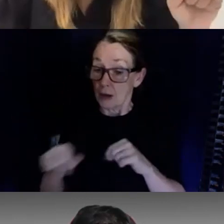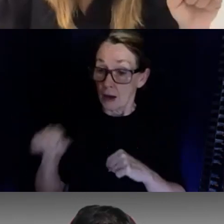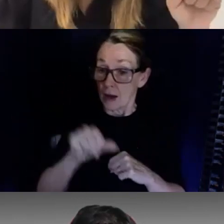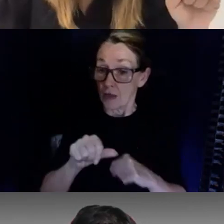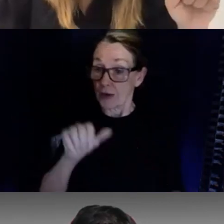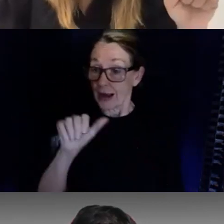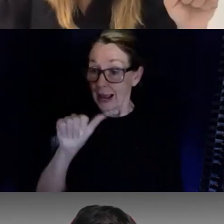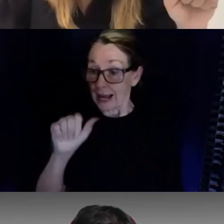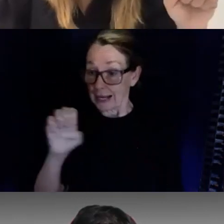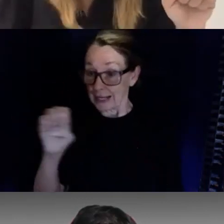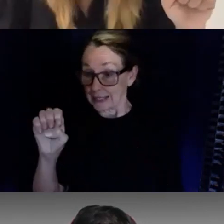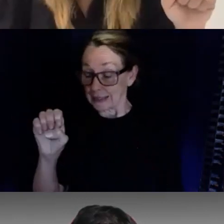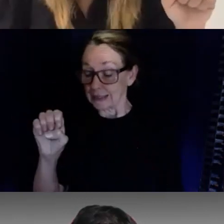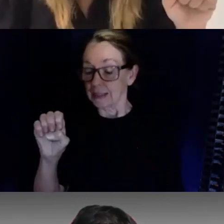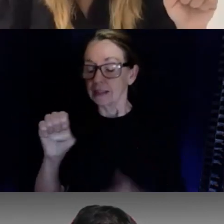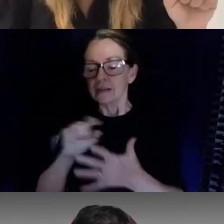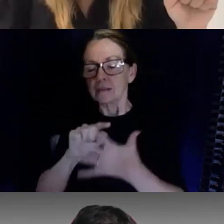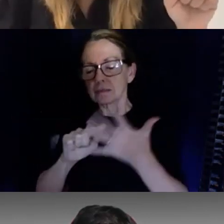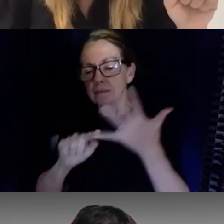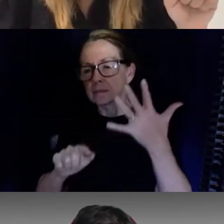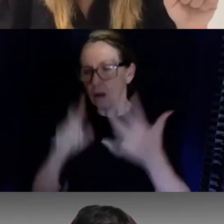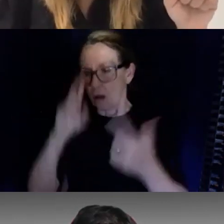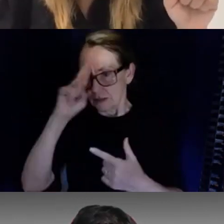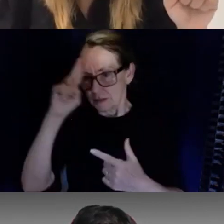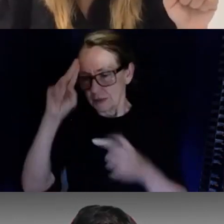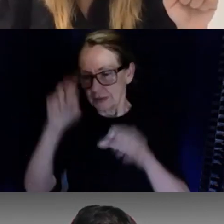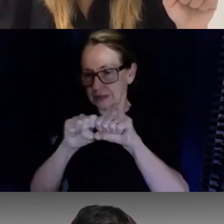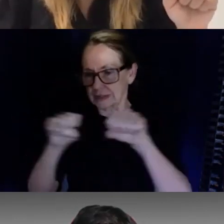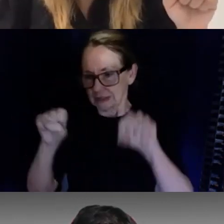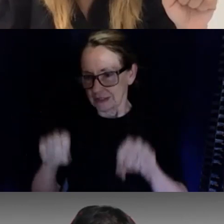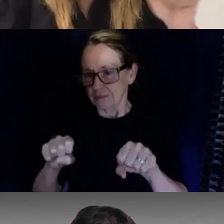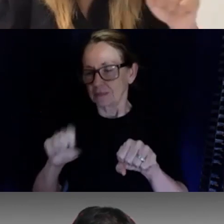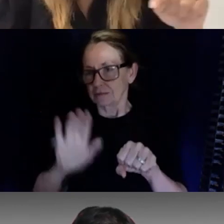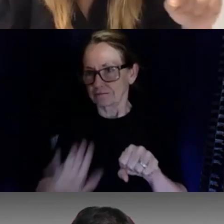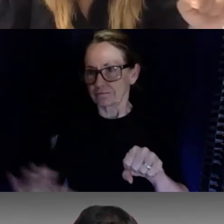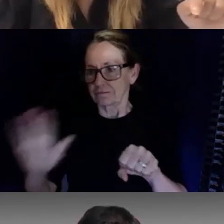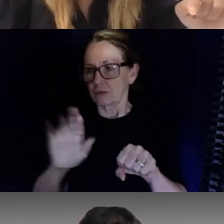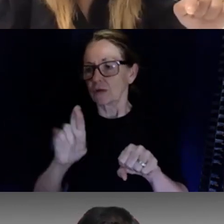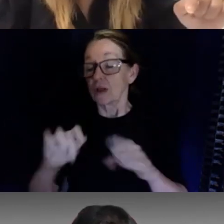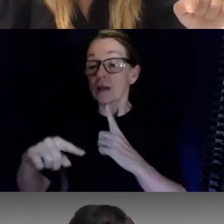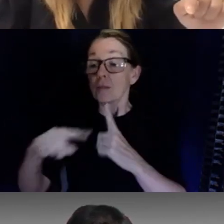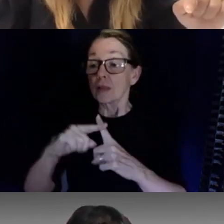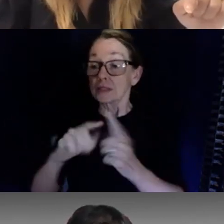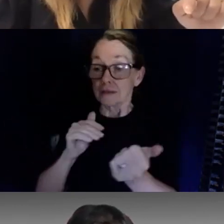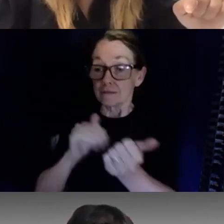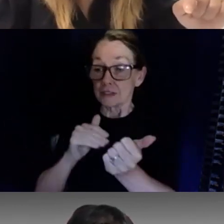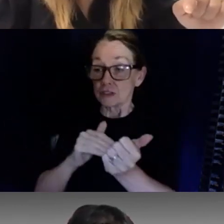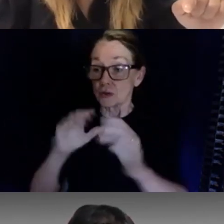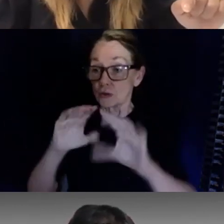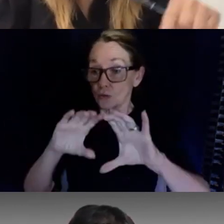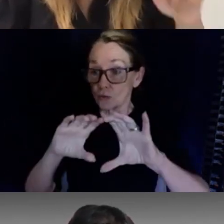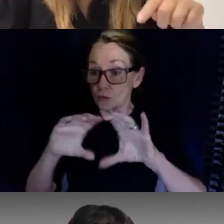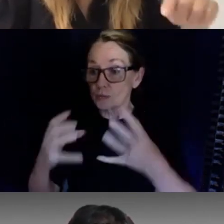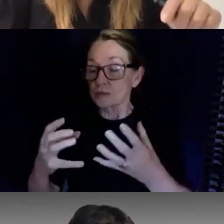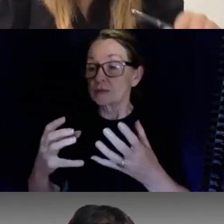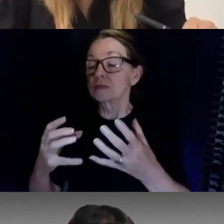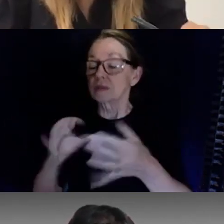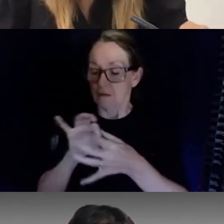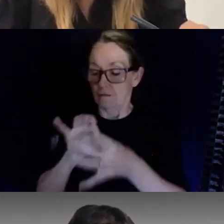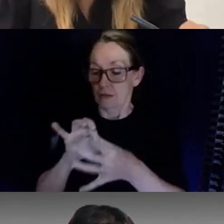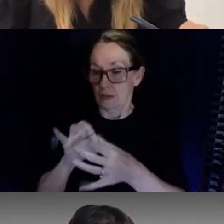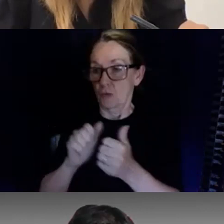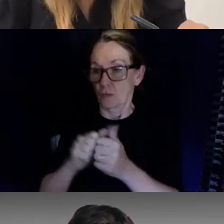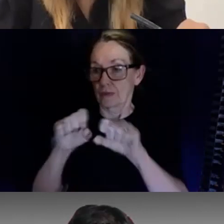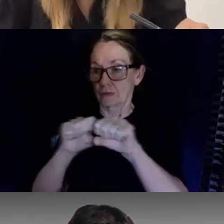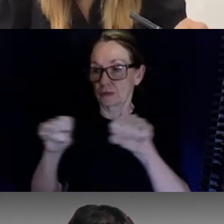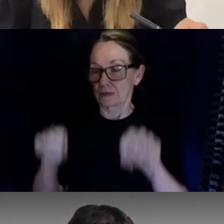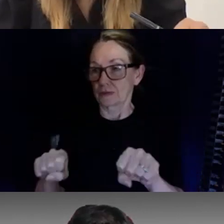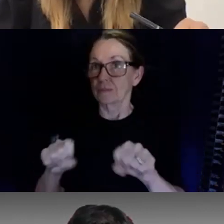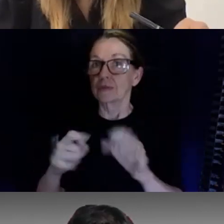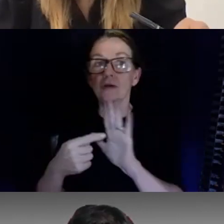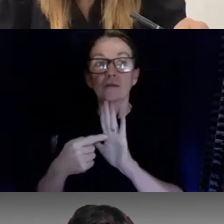WE HAVE THE ACCOUNTABLE ENTITIES THAT WE WORK WITH. MY UNDERSTANDING IS THAT LIFESPAN IS NOT ONE OF THE ACCOUNTABLE ENTITIES, BUT WE CAN GET THE INFORMATION FOR LIFESPAN FROM A VARIETY OF DIFFERENT SOURCES.